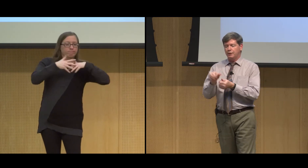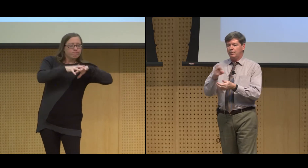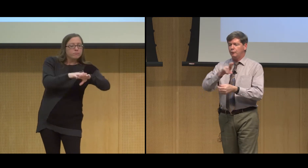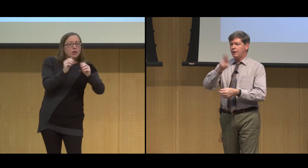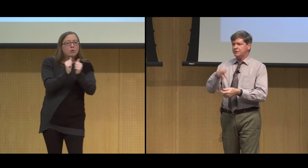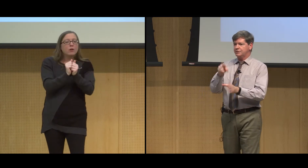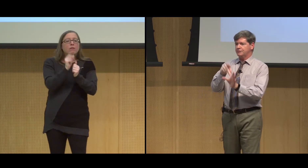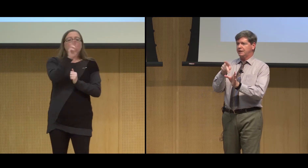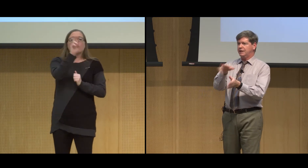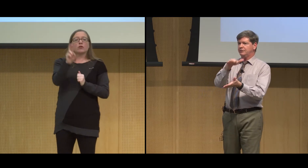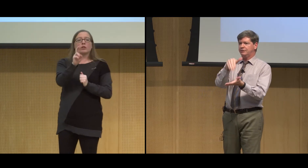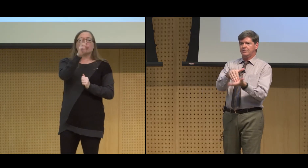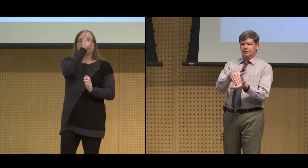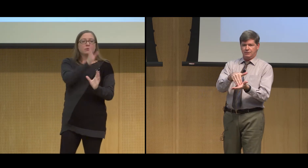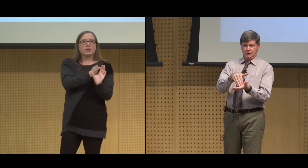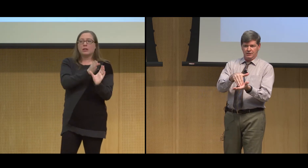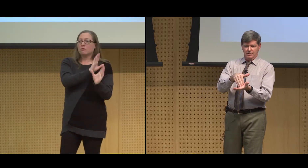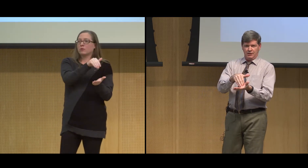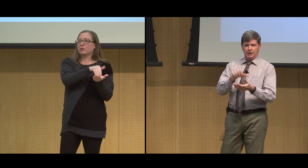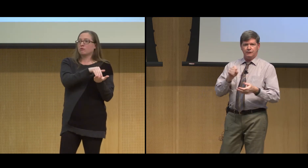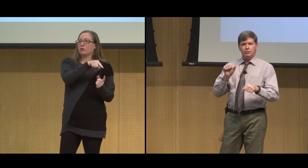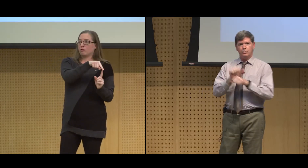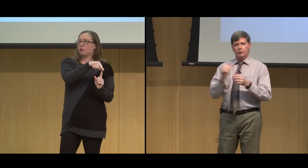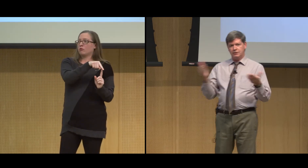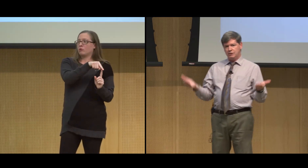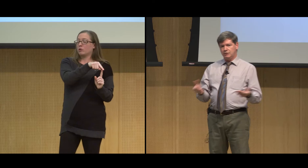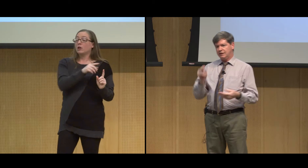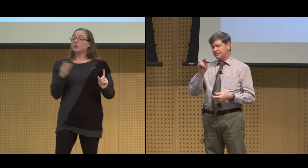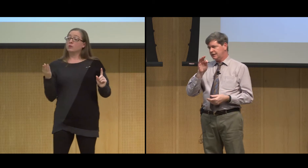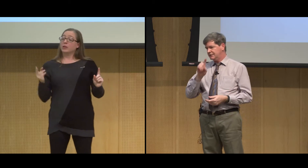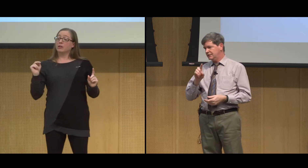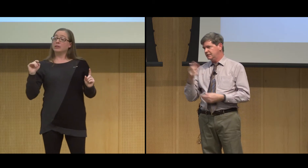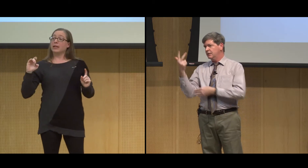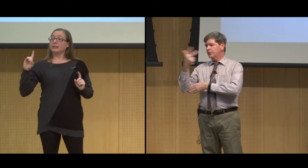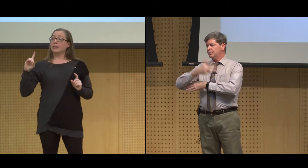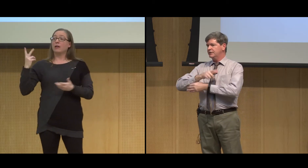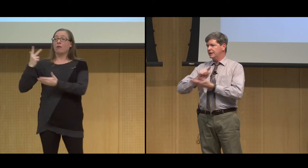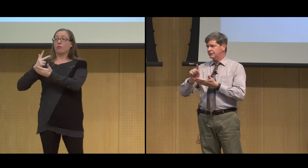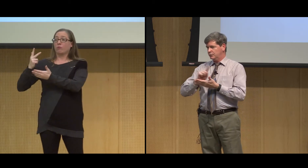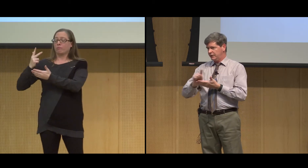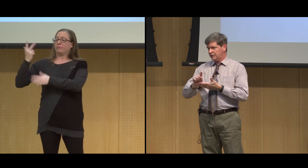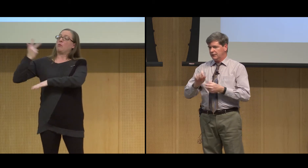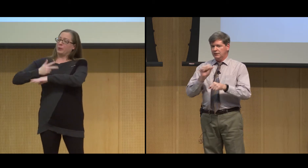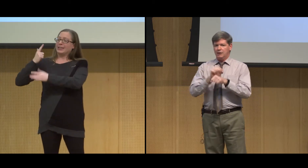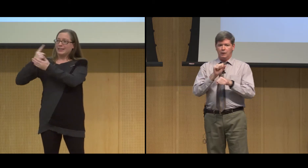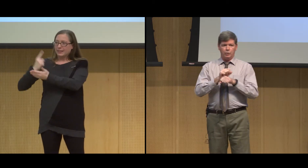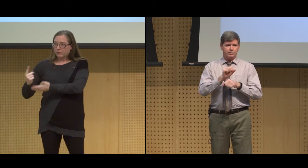with Rochester Psychiatric Center. So I worked here at NTID 3 days a week,